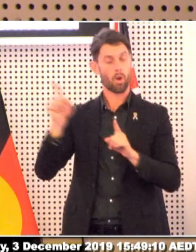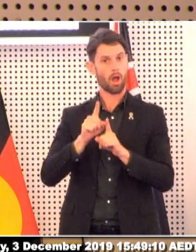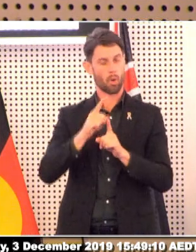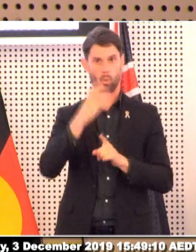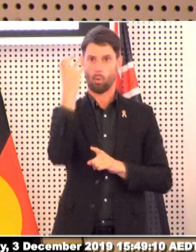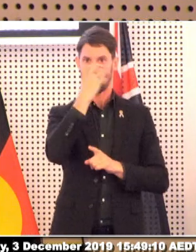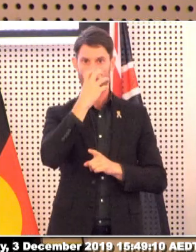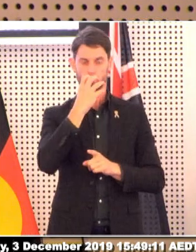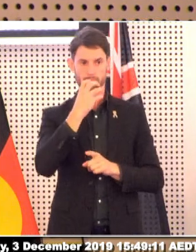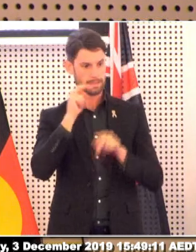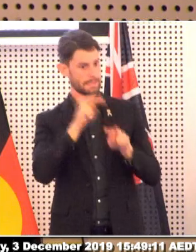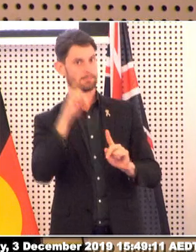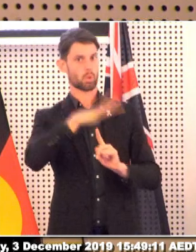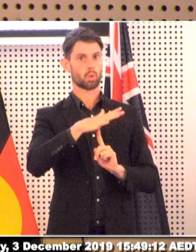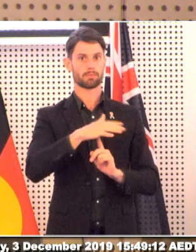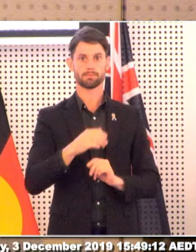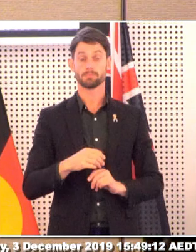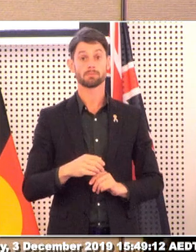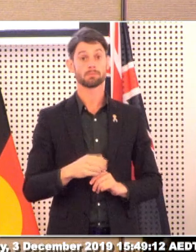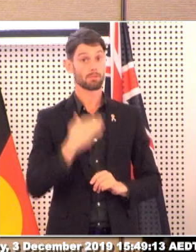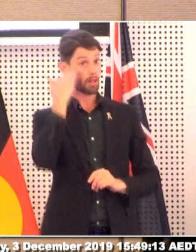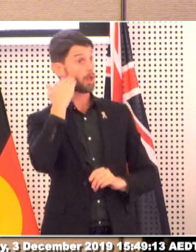In my view, definitely not seriously enough because quite often in